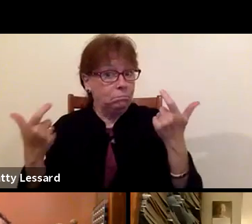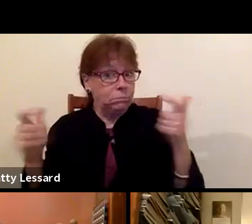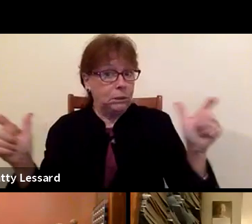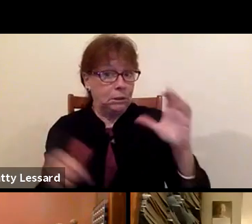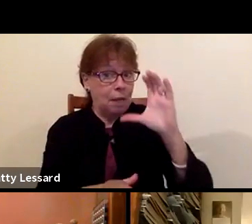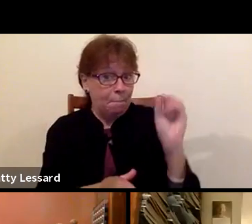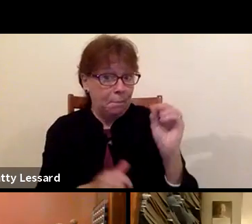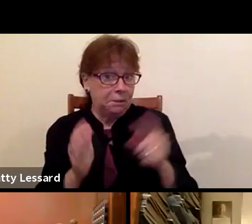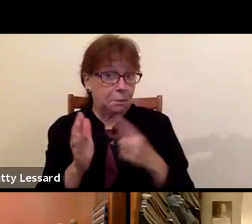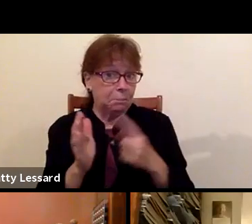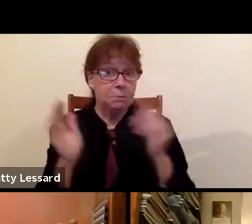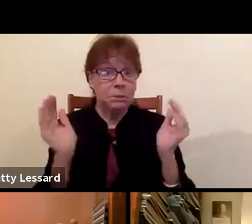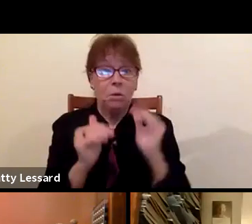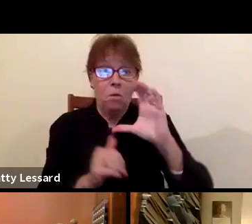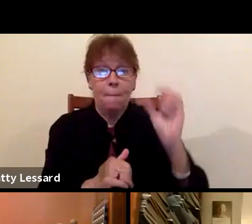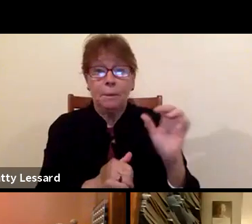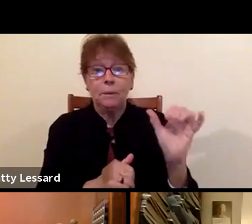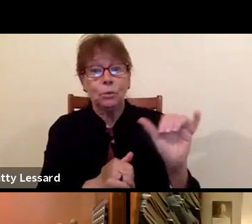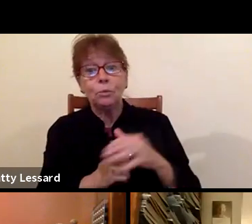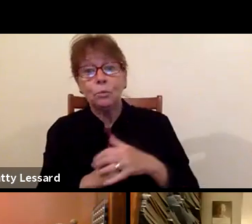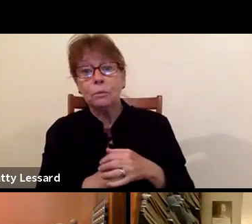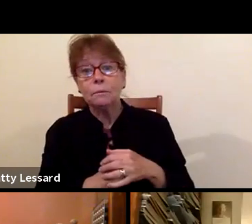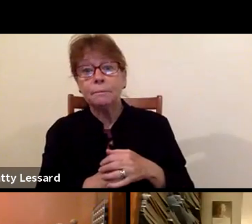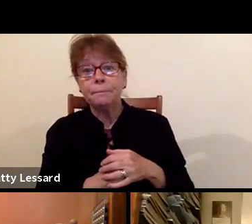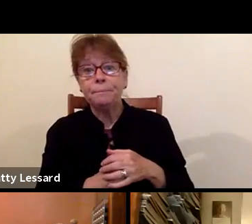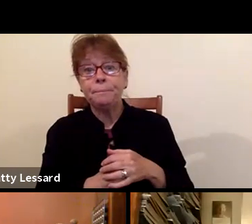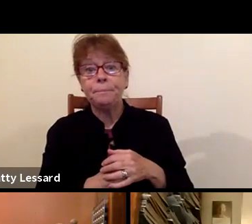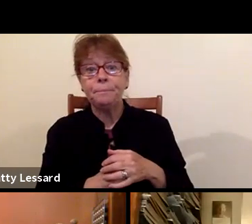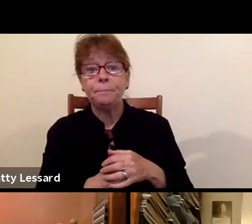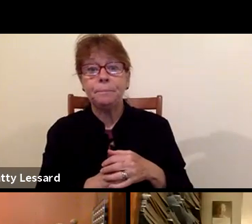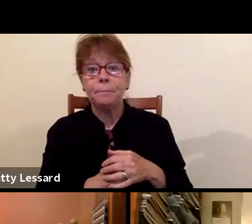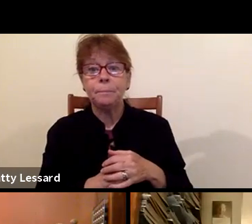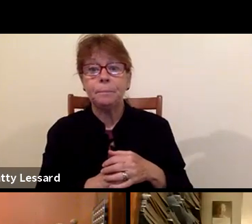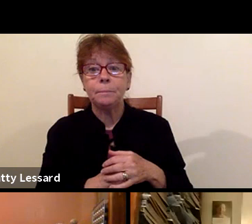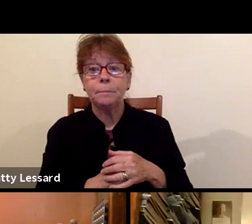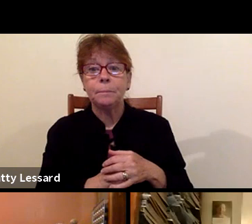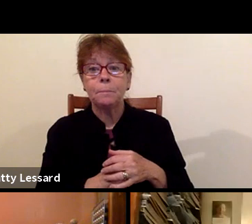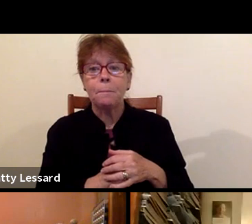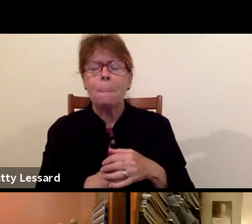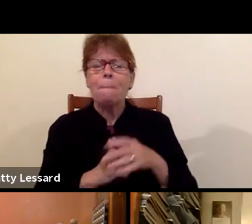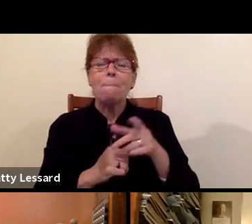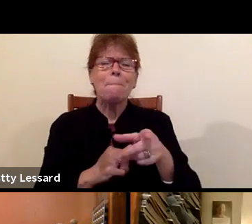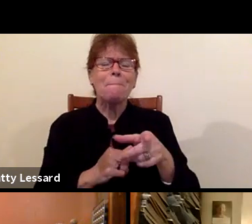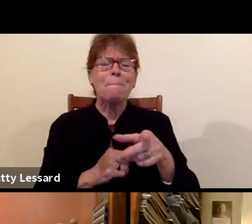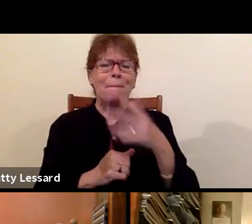say, 24, that might be abopportunity for you as well. Because they -- an opportunity for you as well. They know where the programs are being run and who's doing the